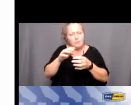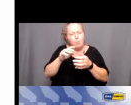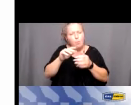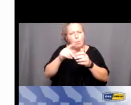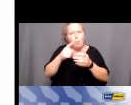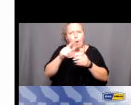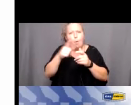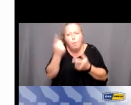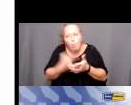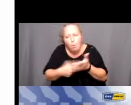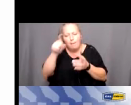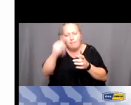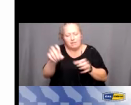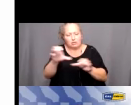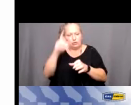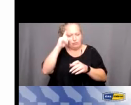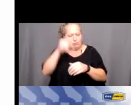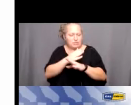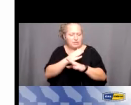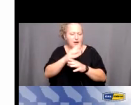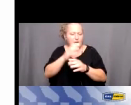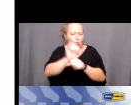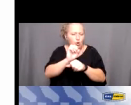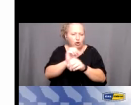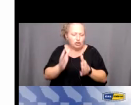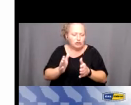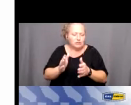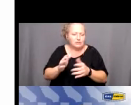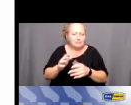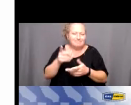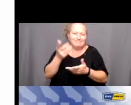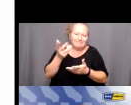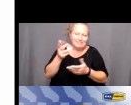Similarly, workers won't be clear on what obligations their employers have,